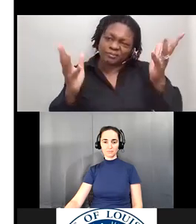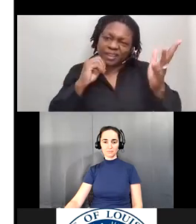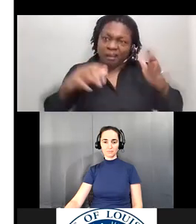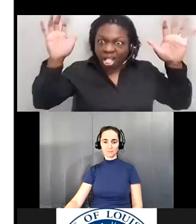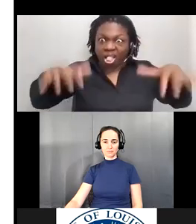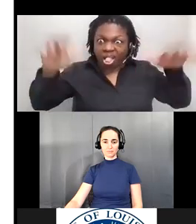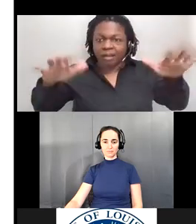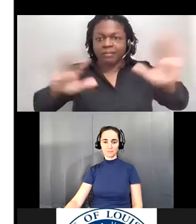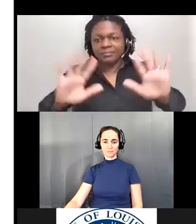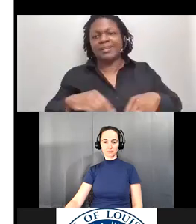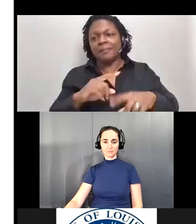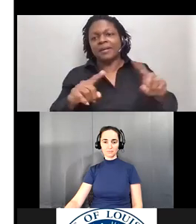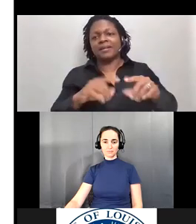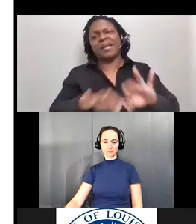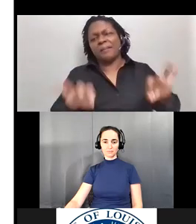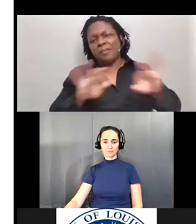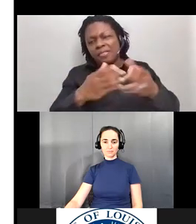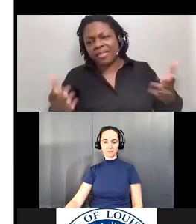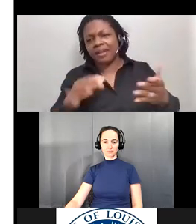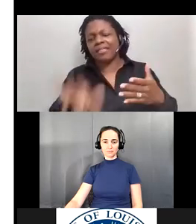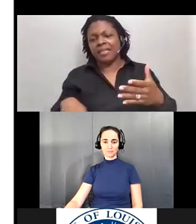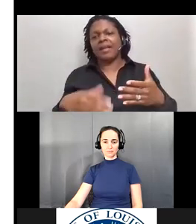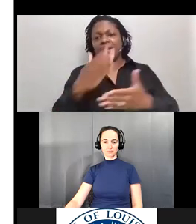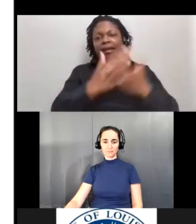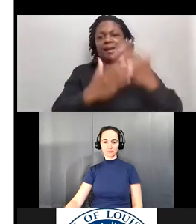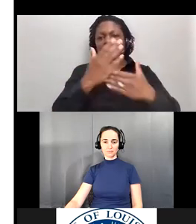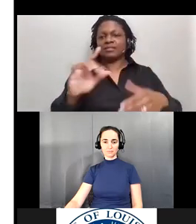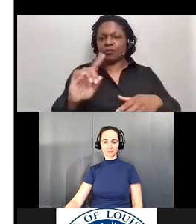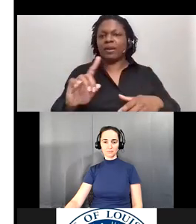hands where the officer can say I'm on any kind of traffic stop that she may be involved